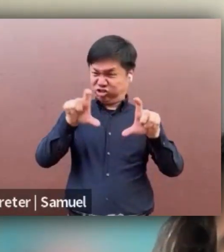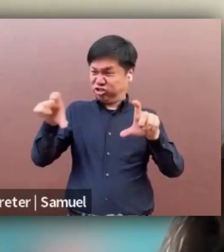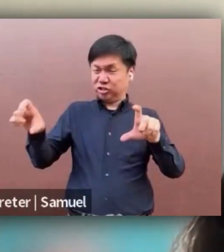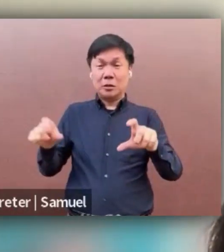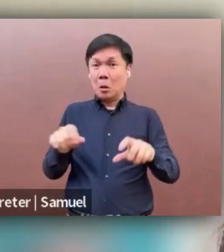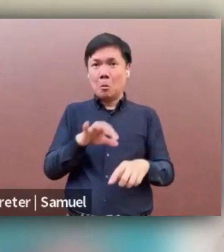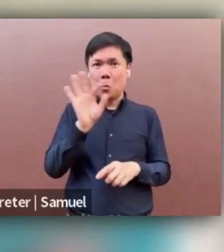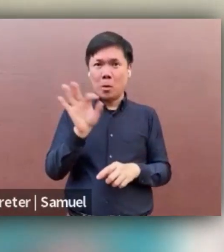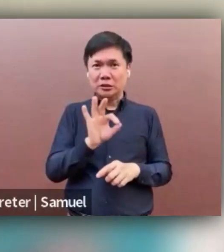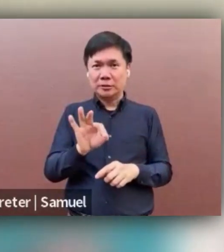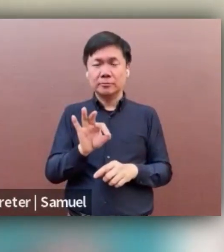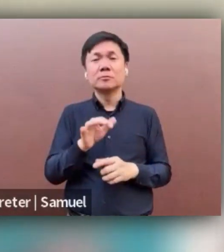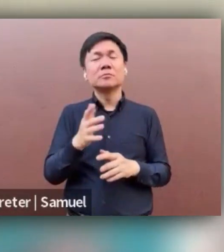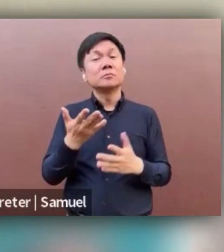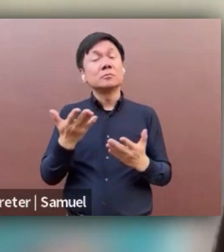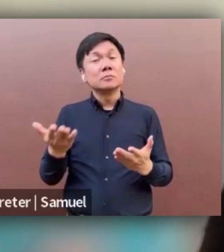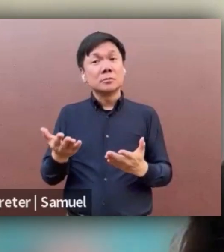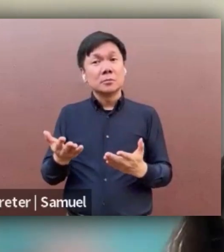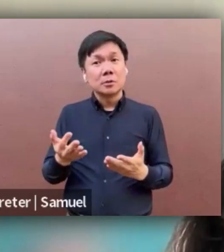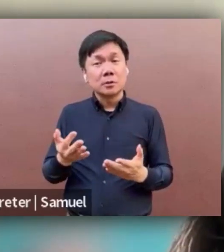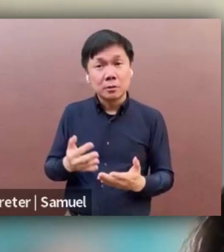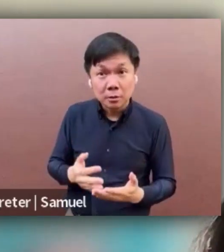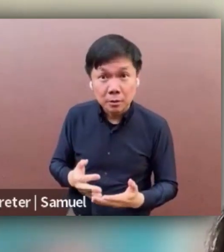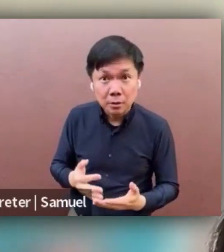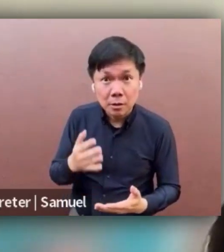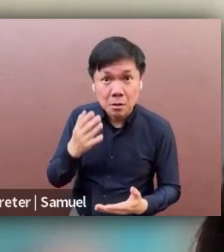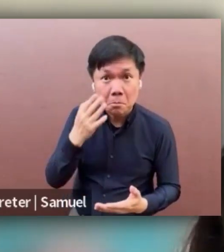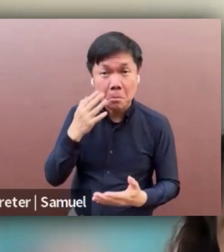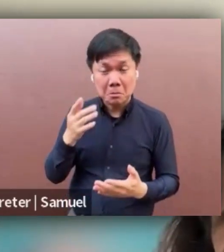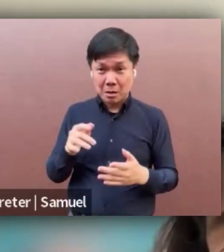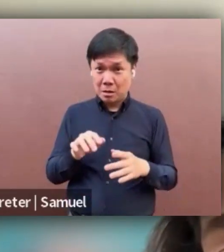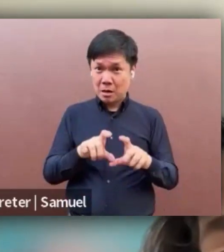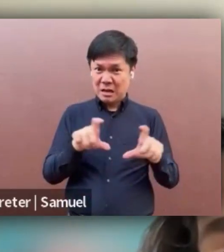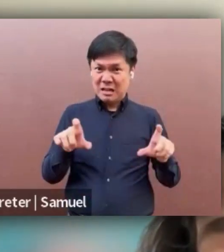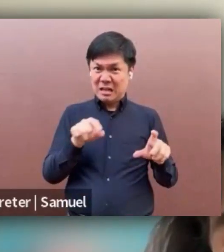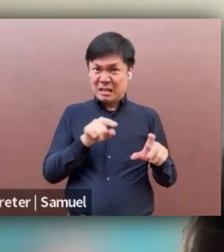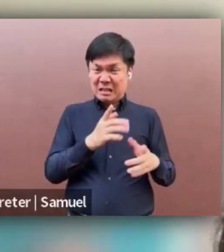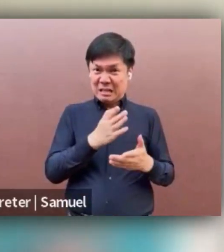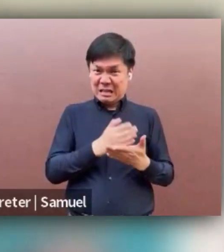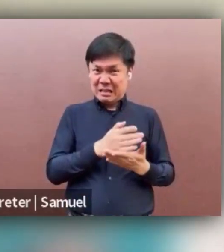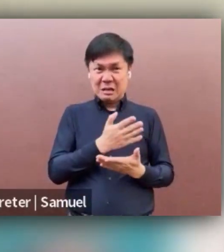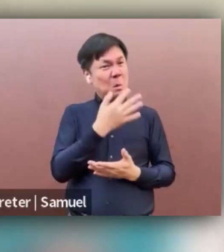And so that's... the question is, are they meant to be doing that or is it not?